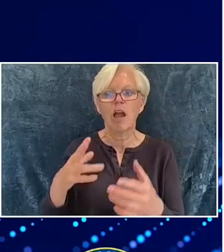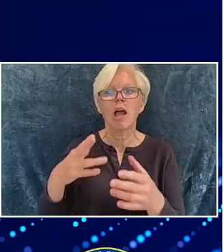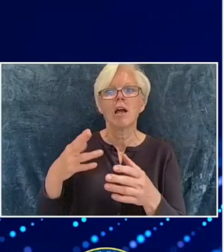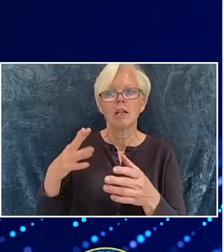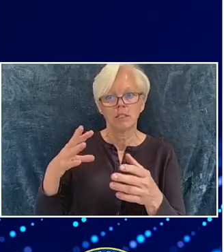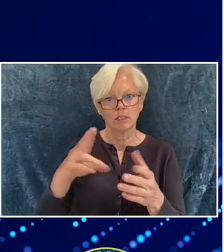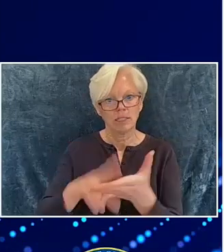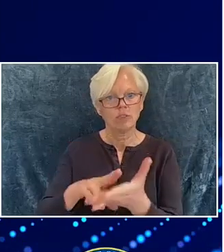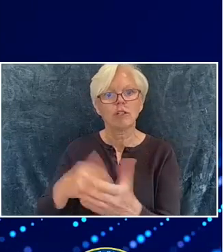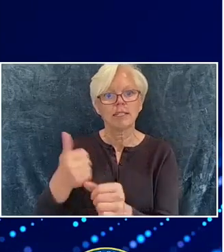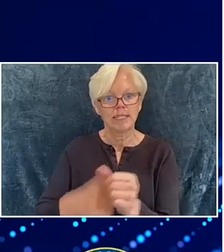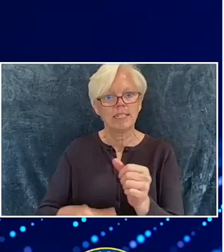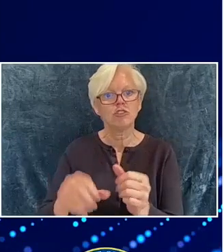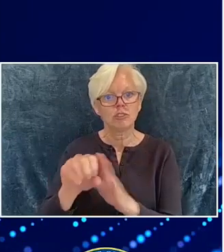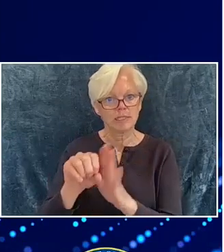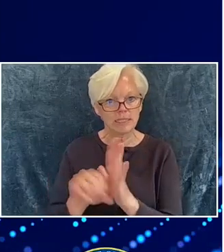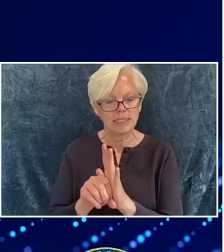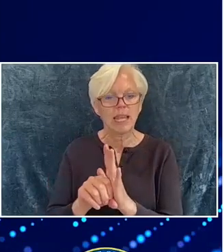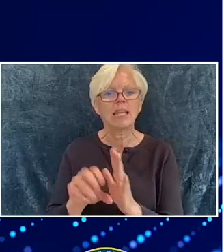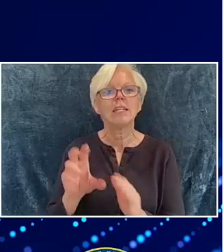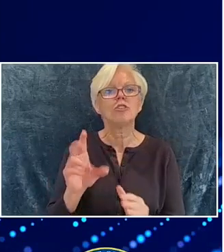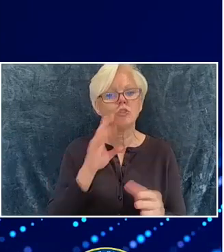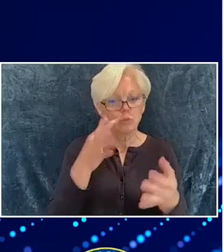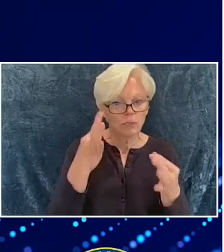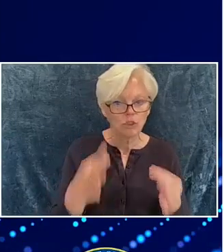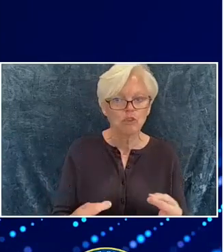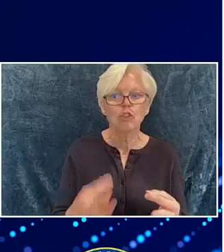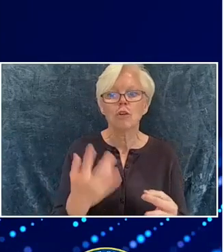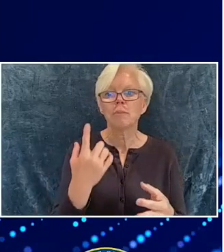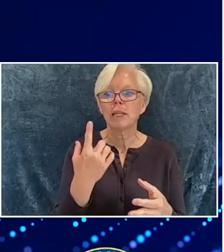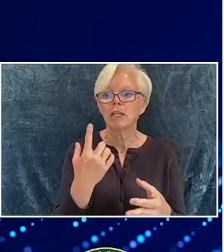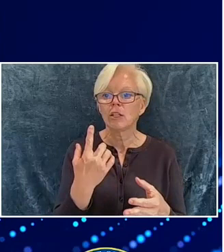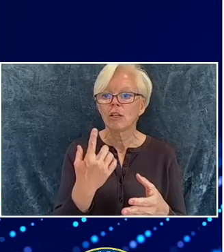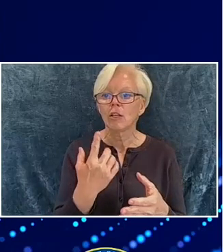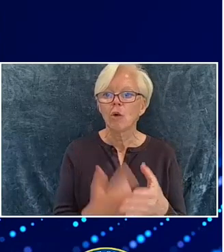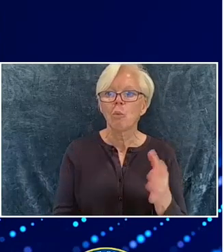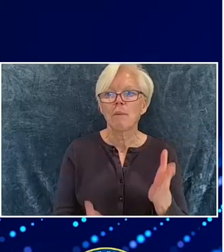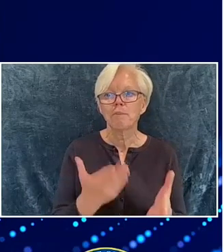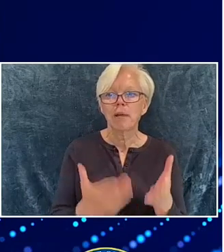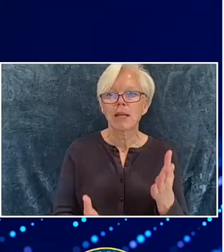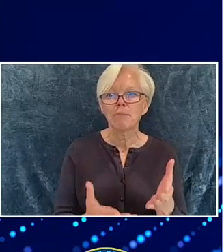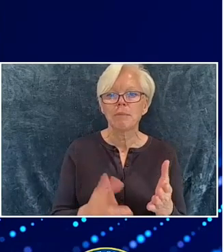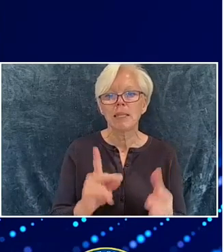analysis right now to determine what might be statistically valid thresholds to set